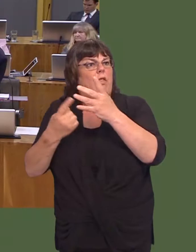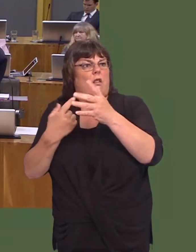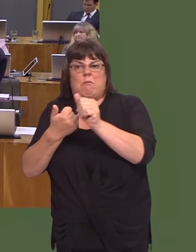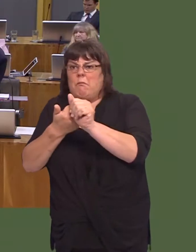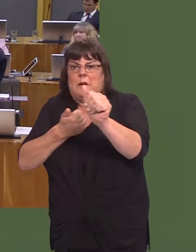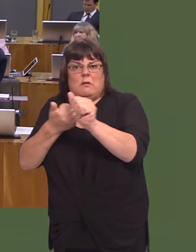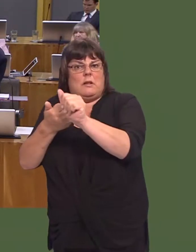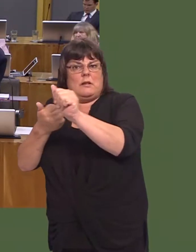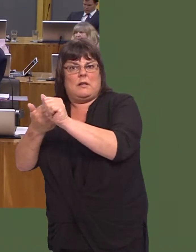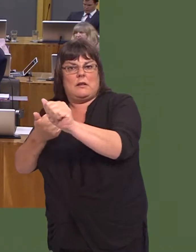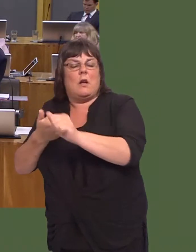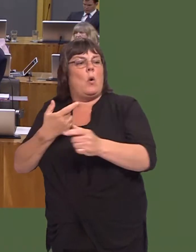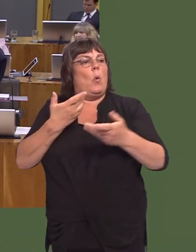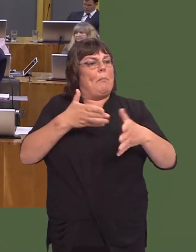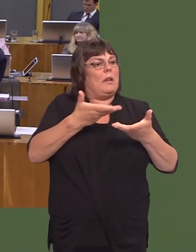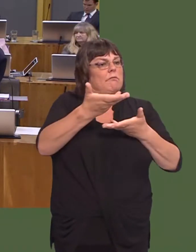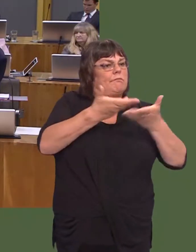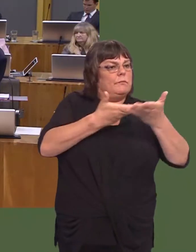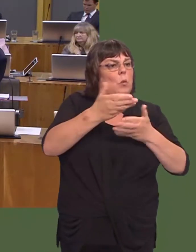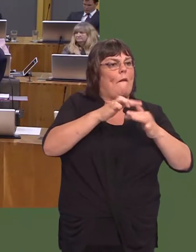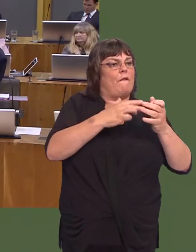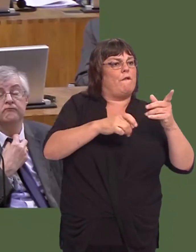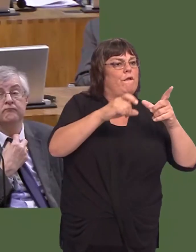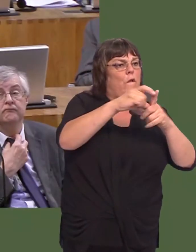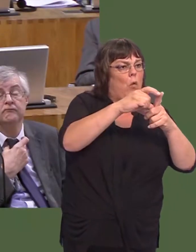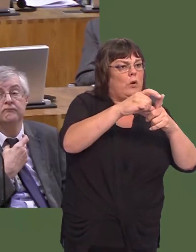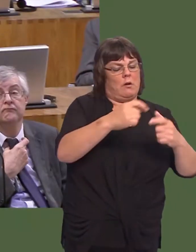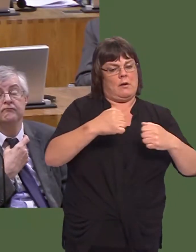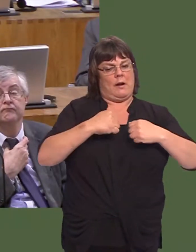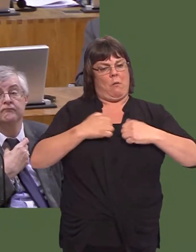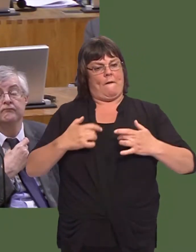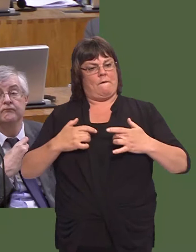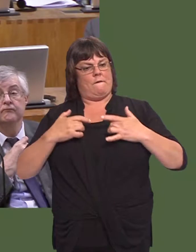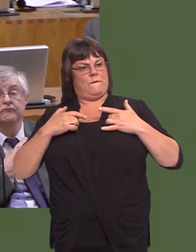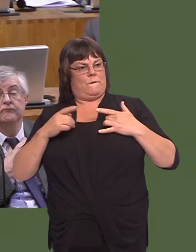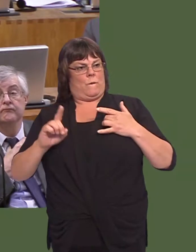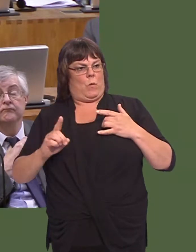This is something that Ford is discussing. Theyíve been talking to us about it, and, of course, our standpoint is this: that it